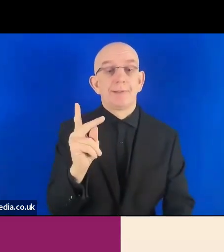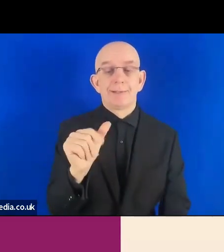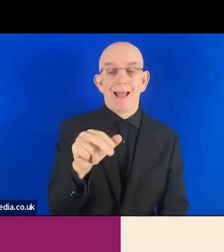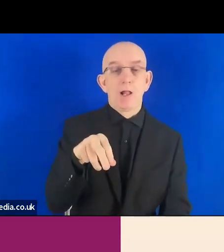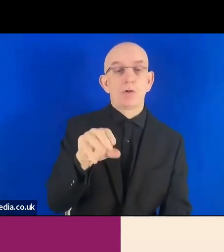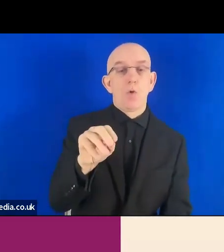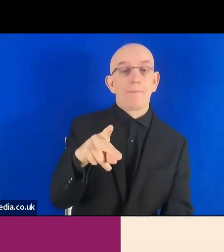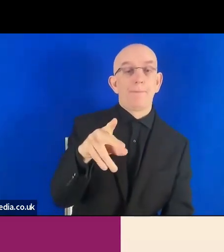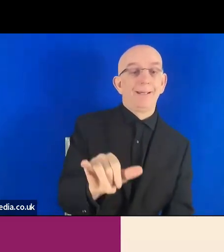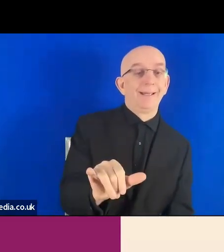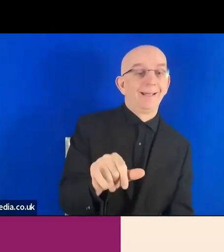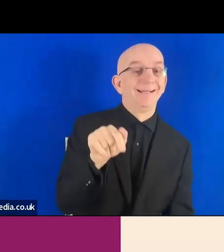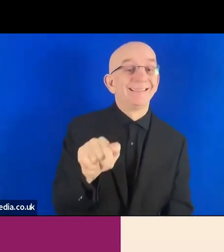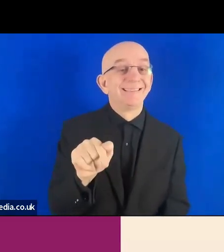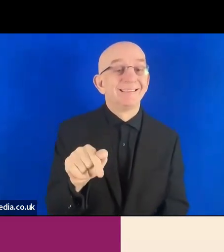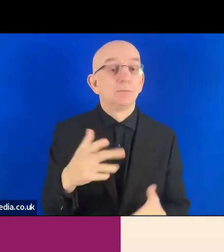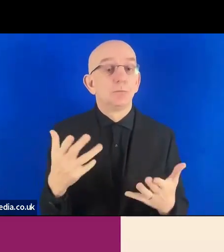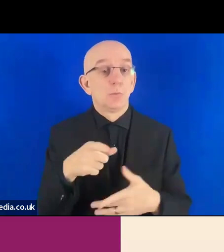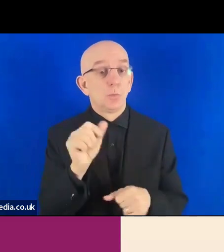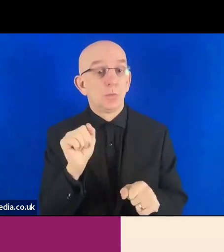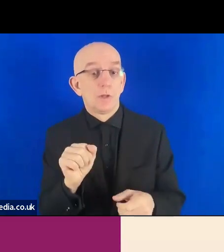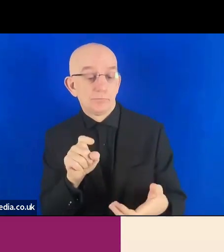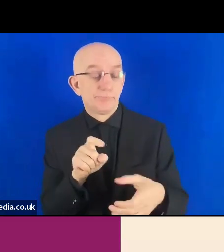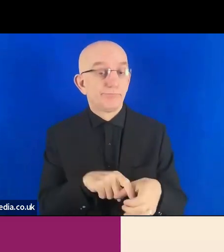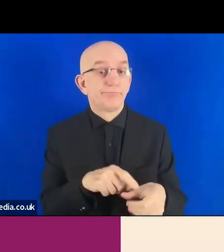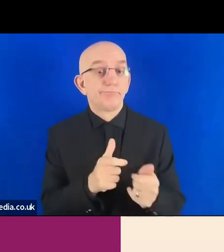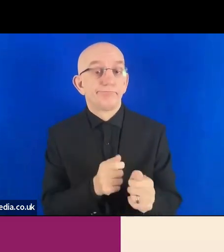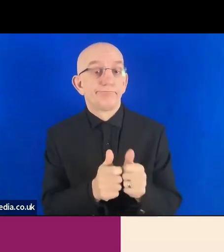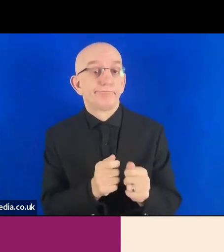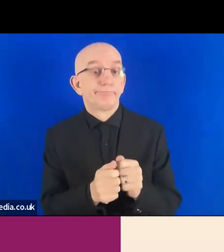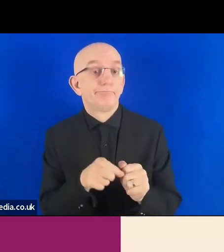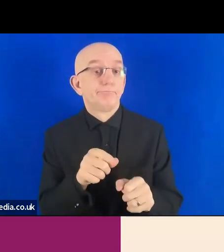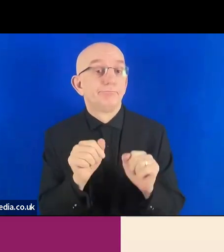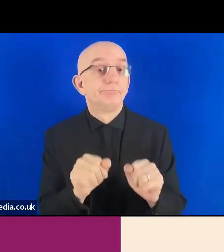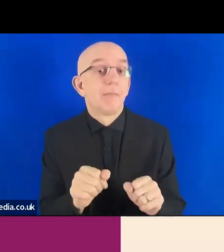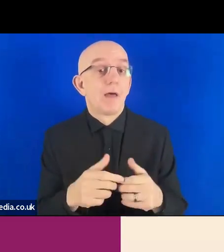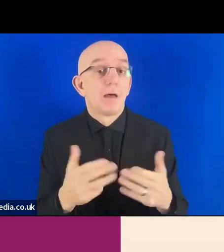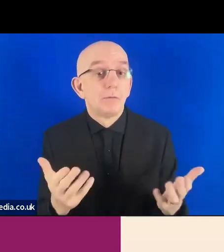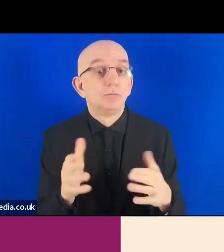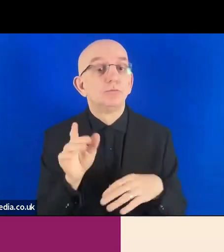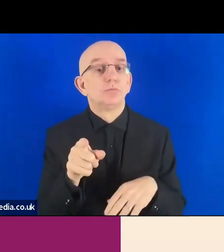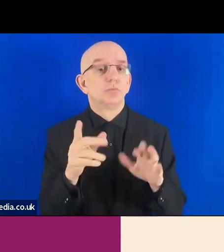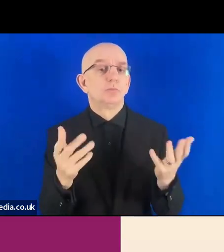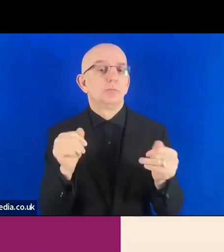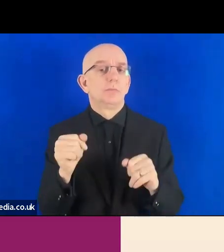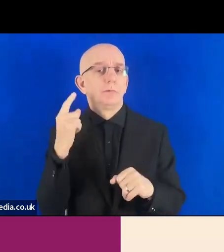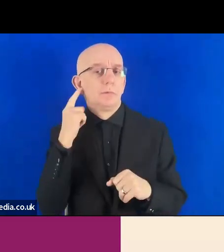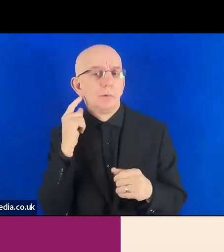for the final 30 minutes, listen to some music and hang out if you're already on. Maybe you don't want to stay for that, or maybe you just want to listen to music.